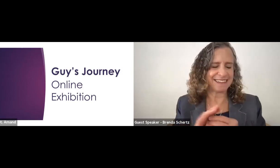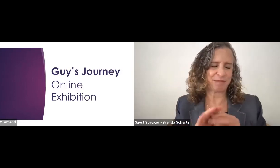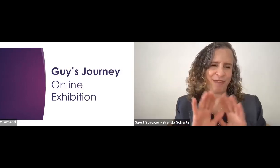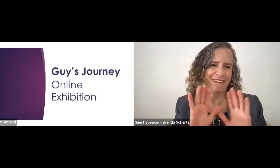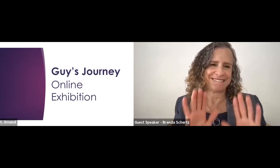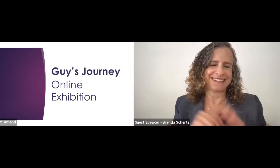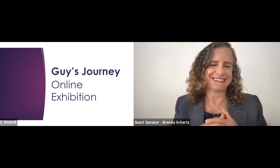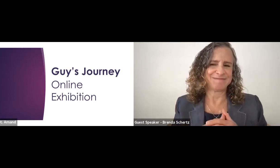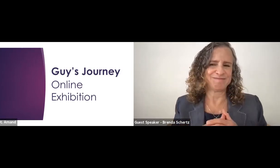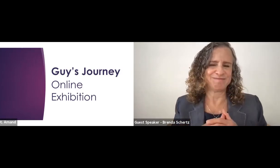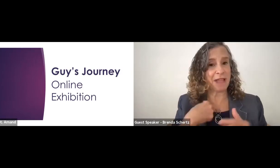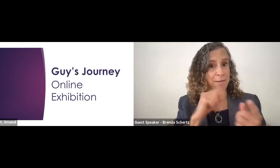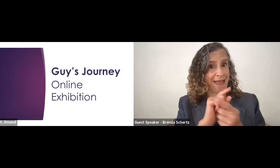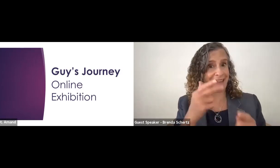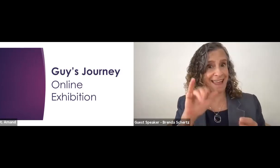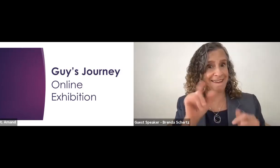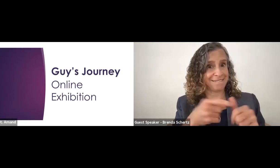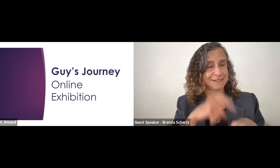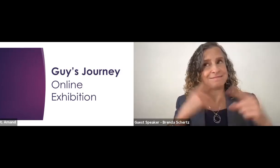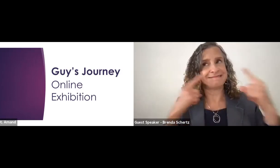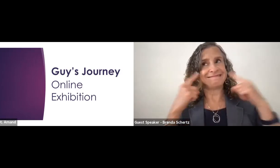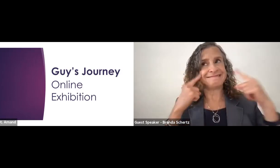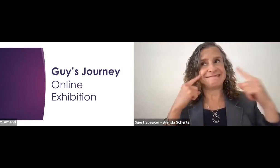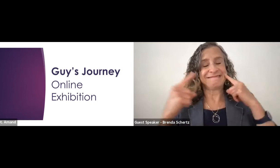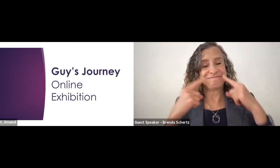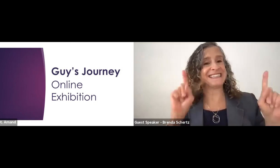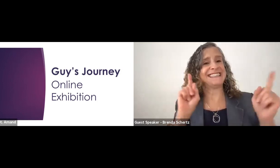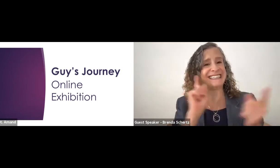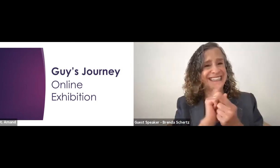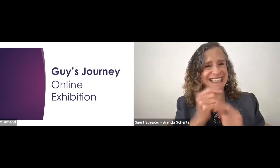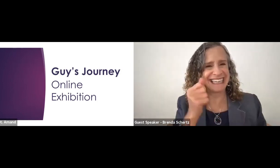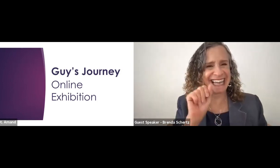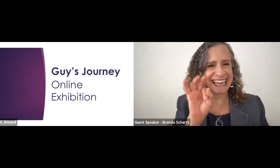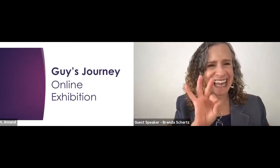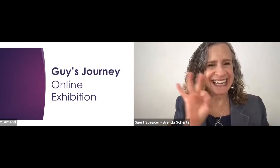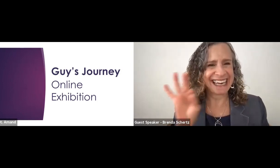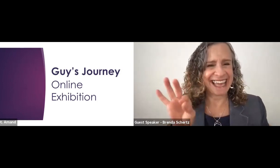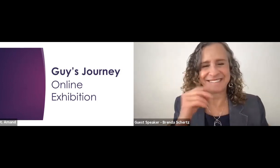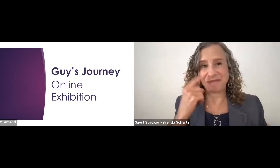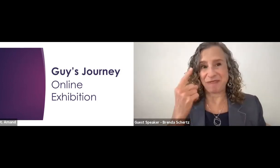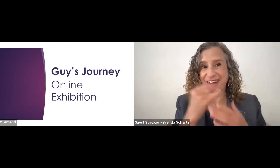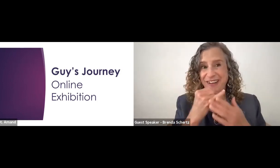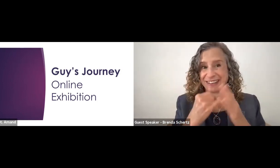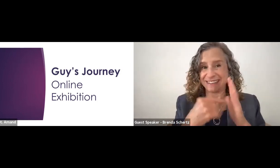And I saw all the messages in chat, also. So I met Guy